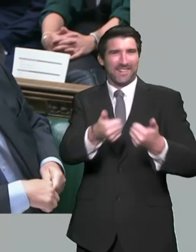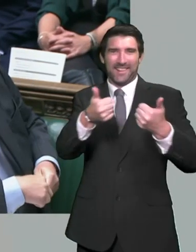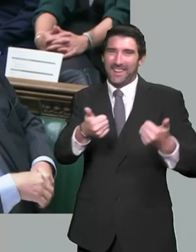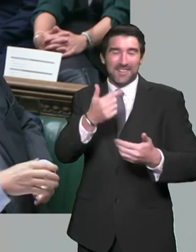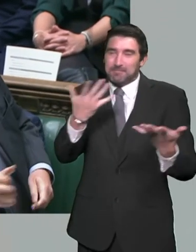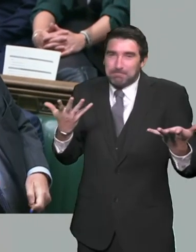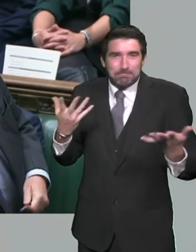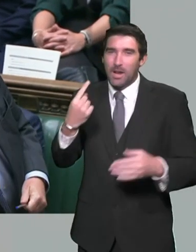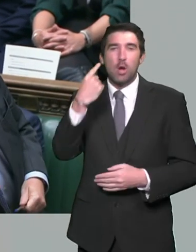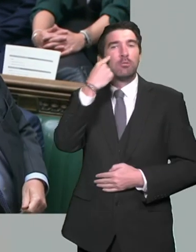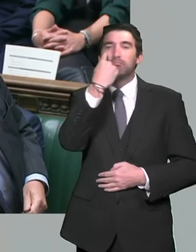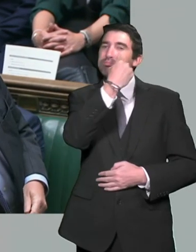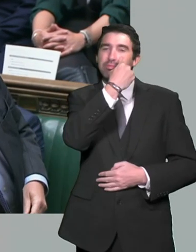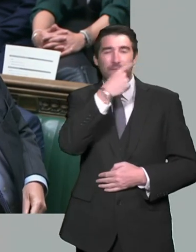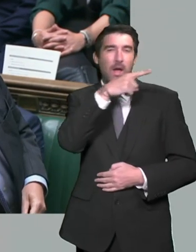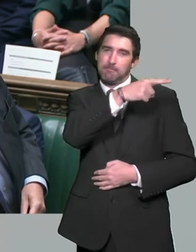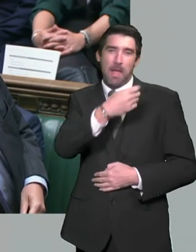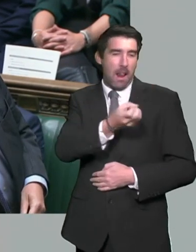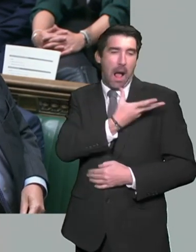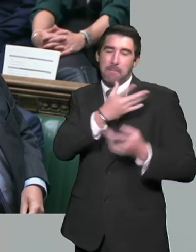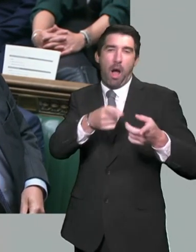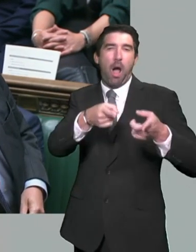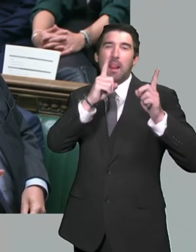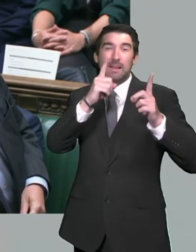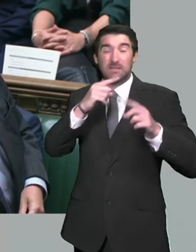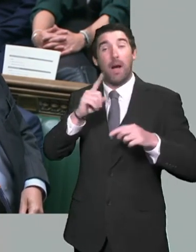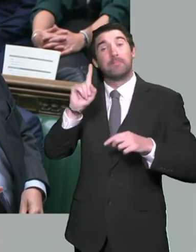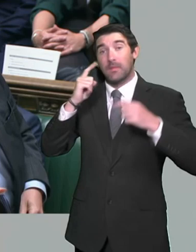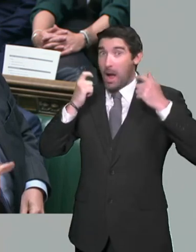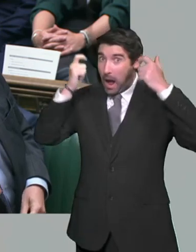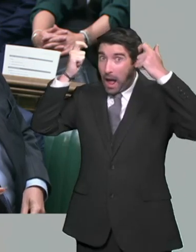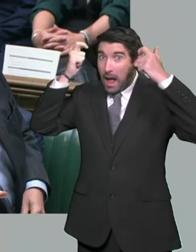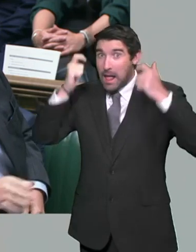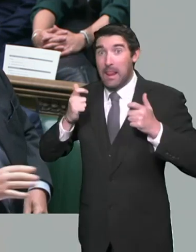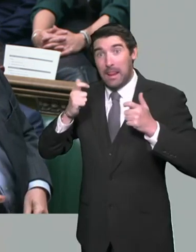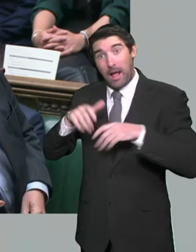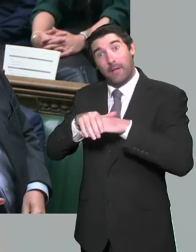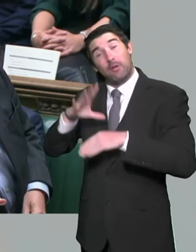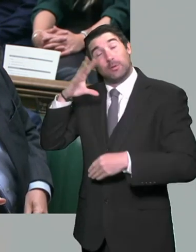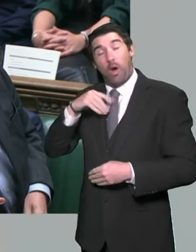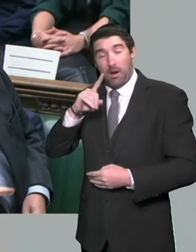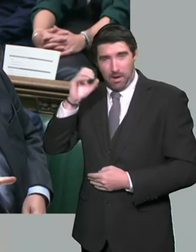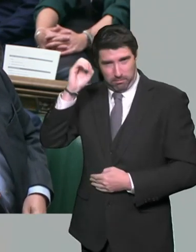Gentleman is guilty of what m’legal friends call “ignoratio elenchi”: he has failed